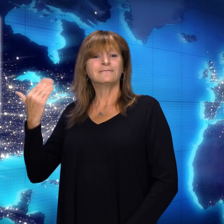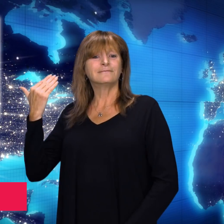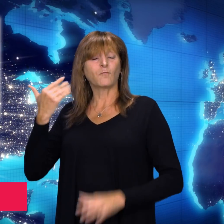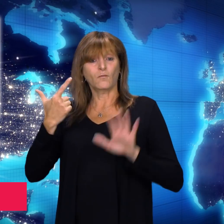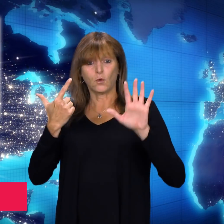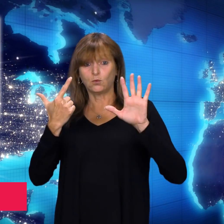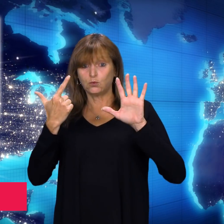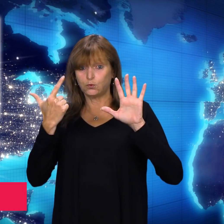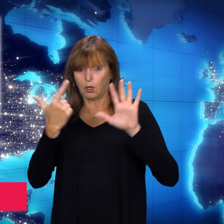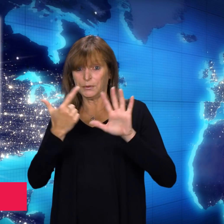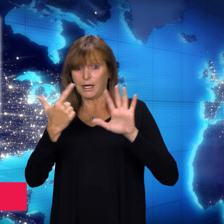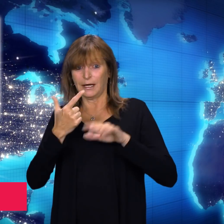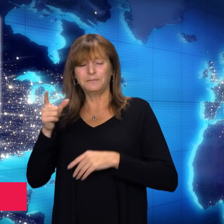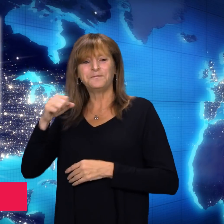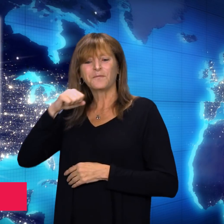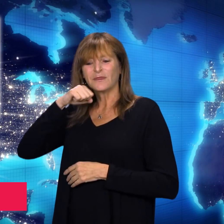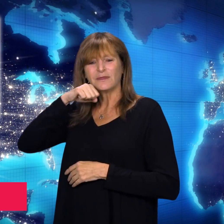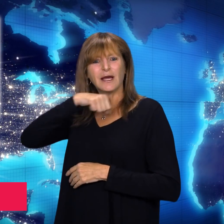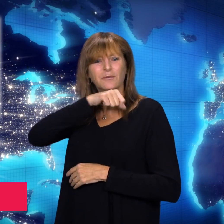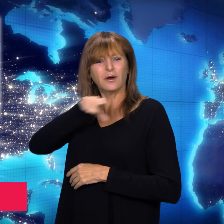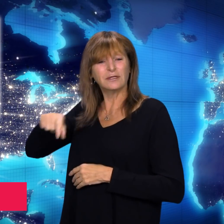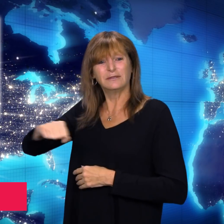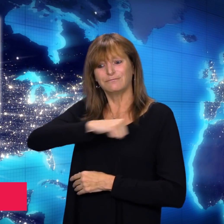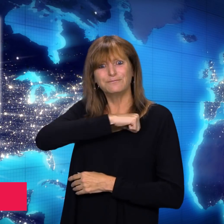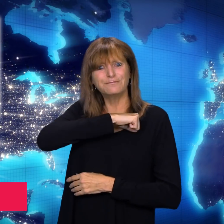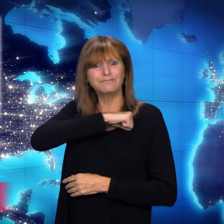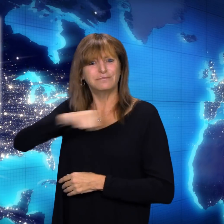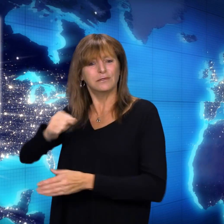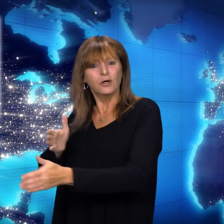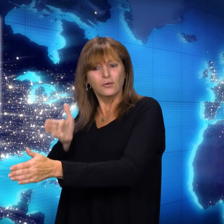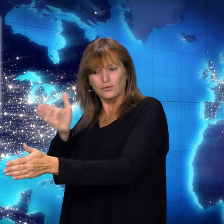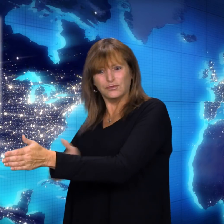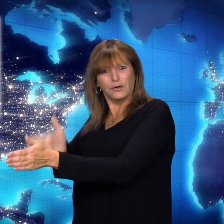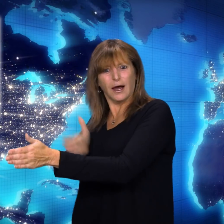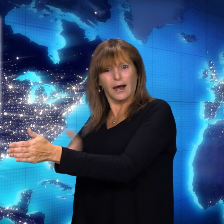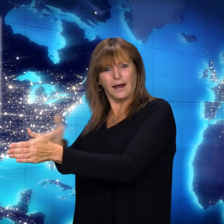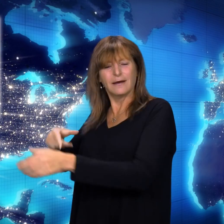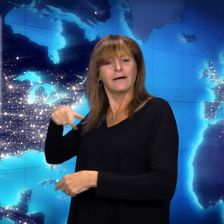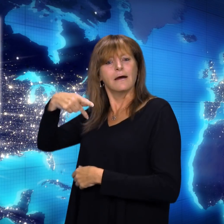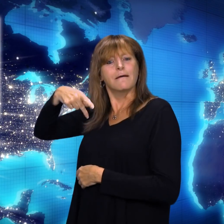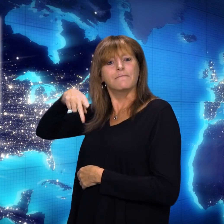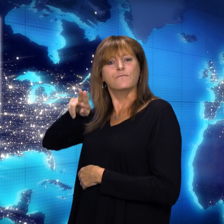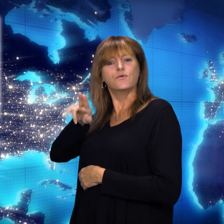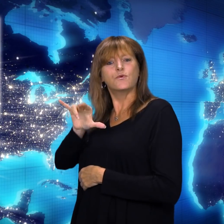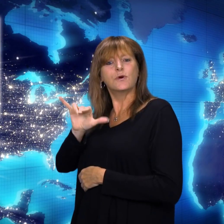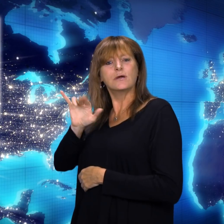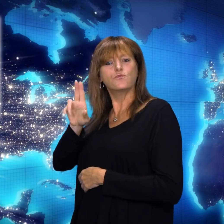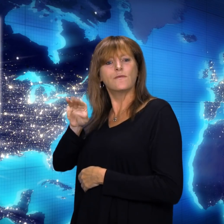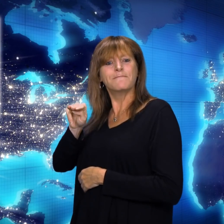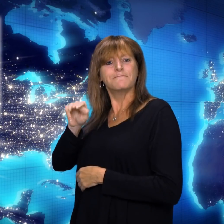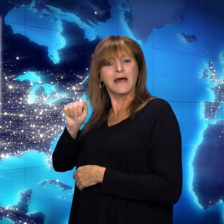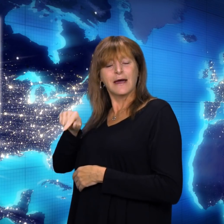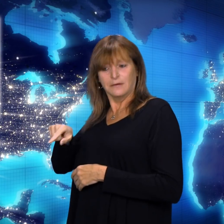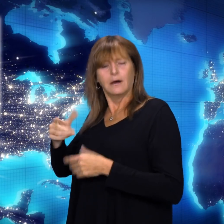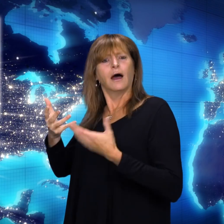Georgia: On Sunday, a Taiwanese express train, Puyuma, carrying 360